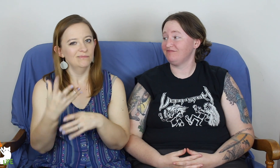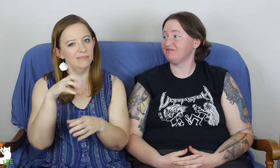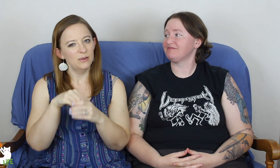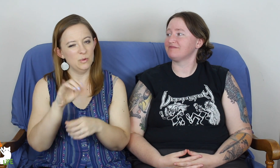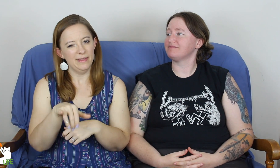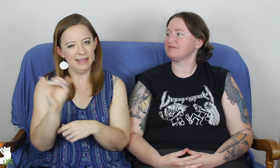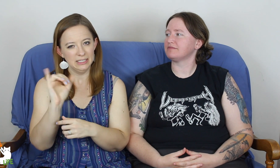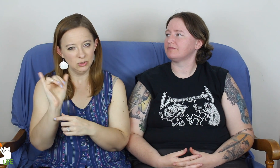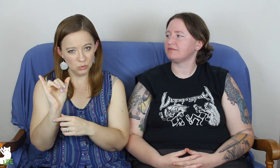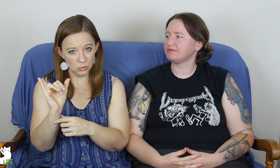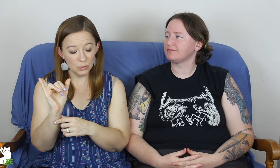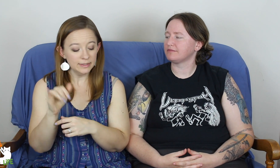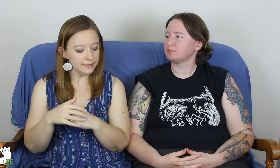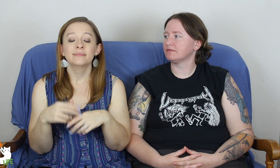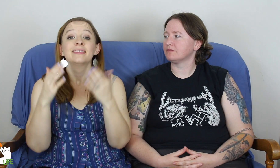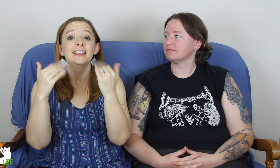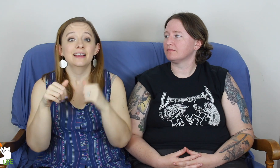[JI] Right, that's important that's included as well.